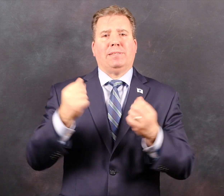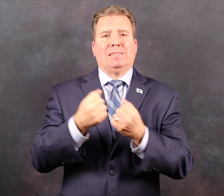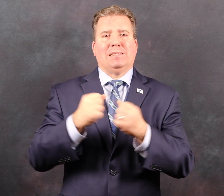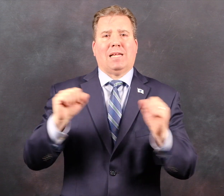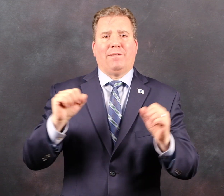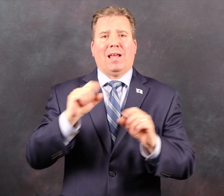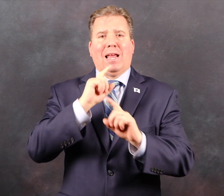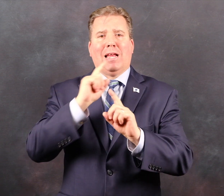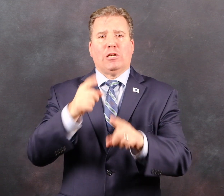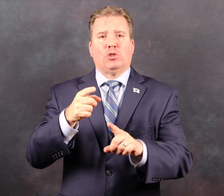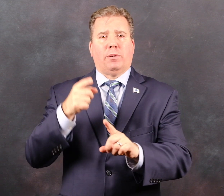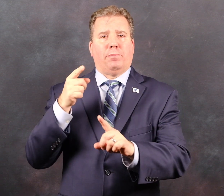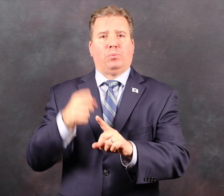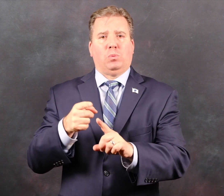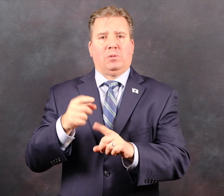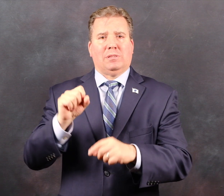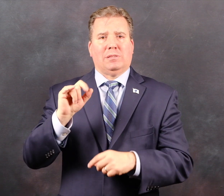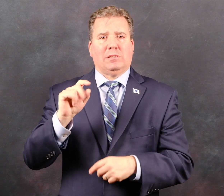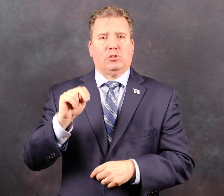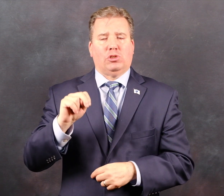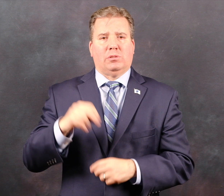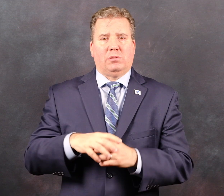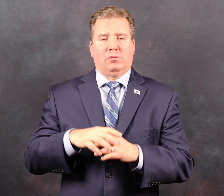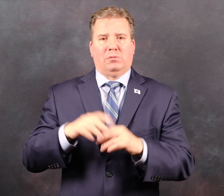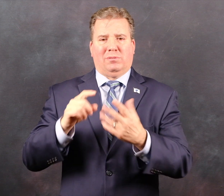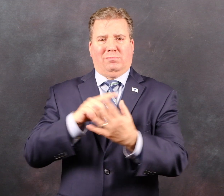Points (PSAPs).